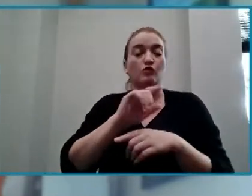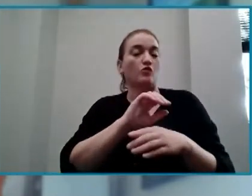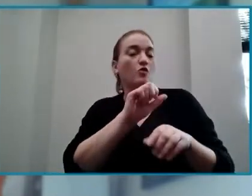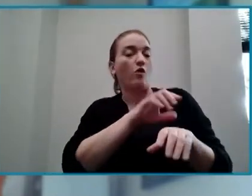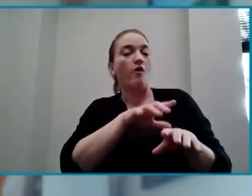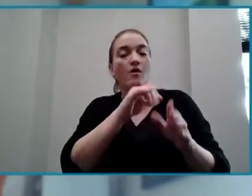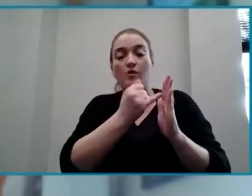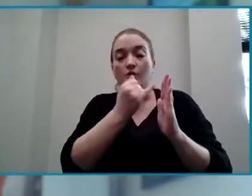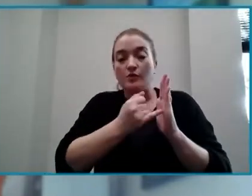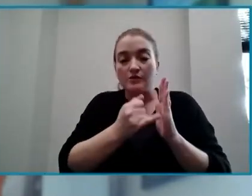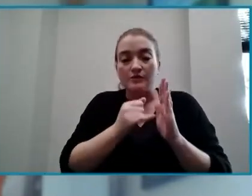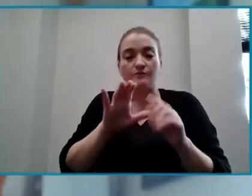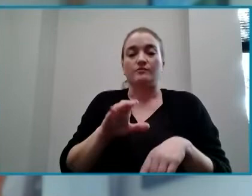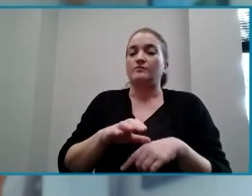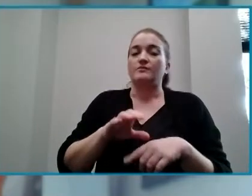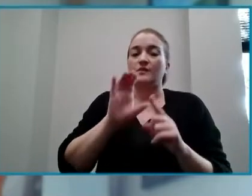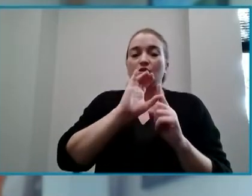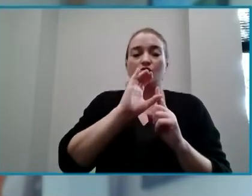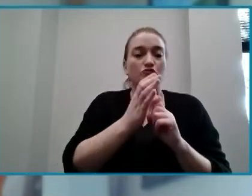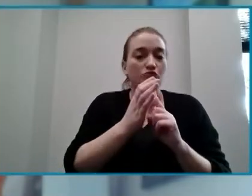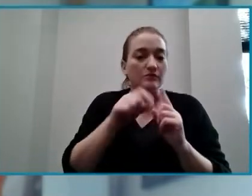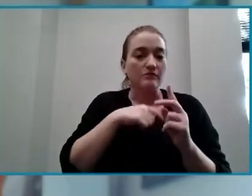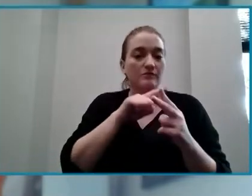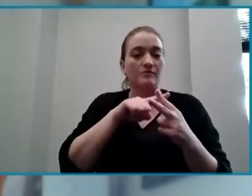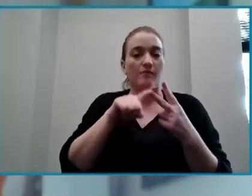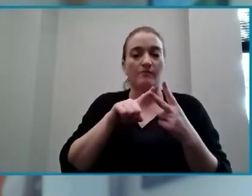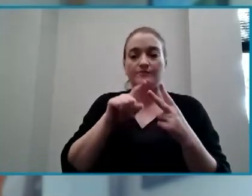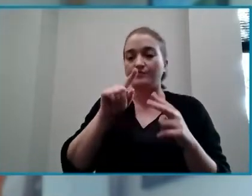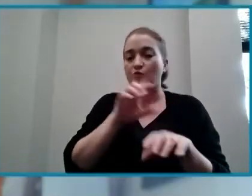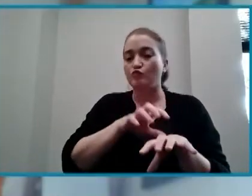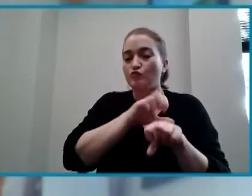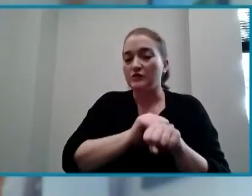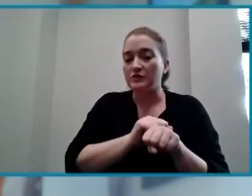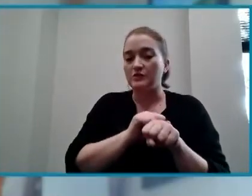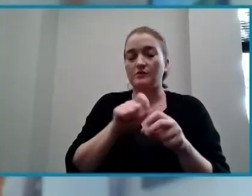to support and celebrate and preserve, present, uh,